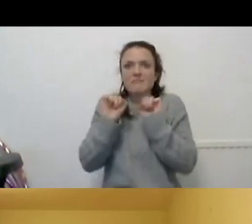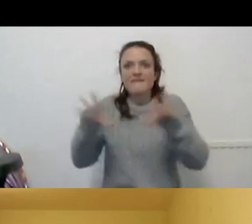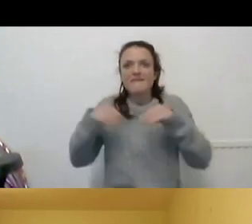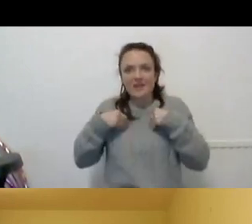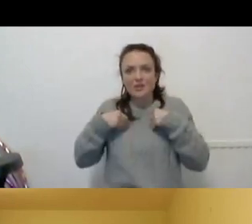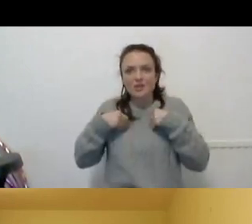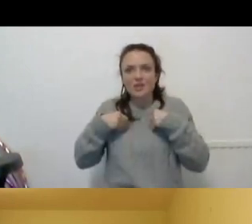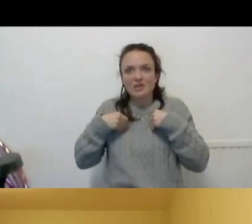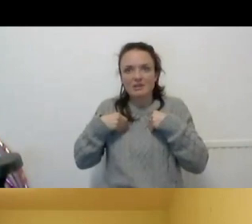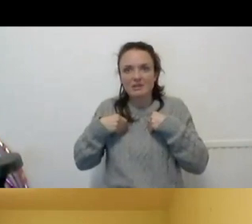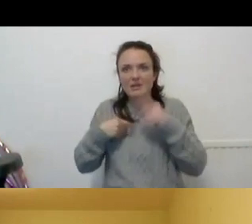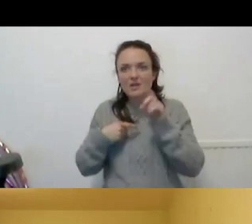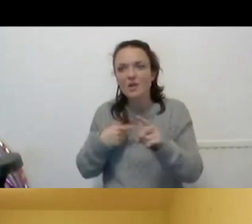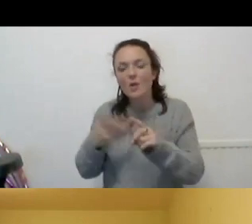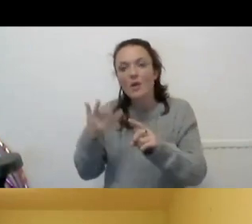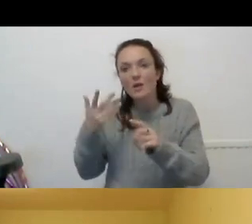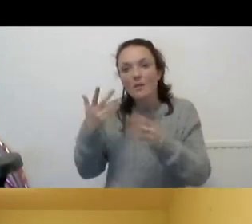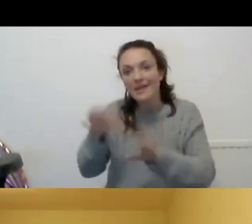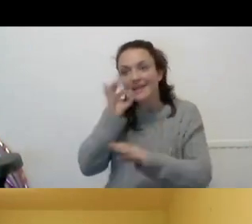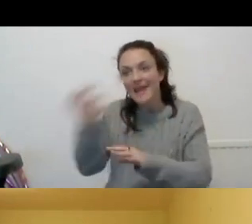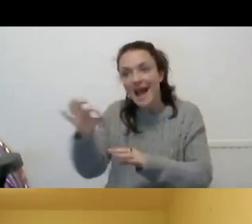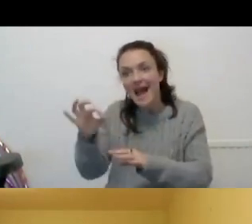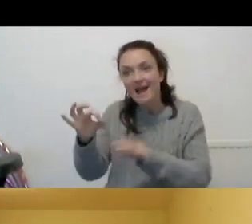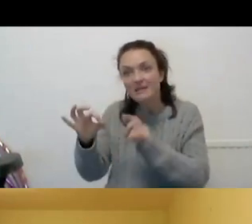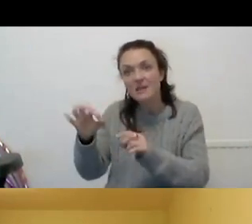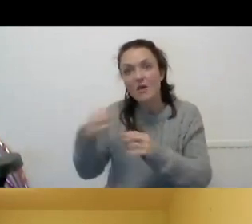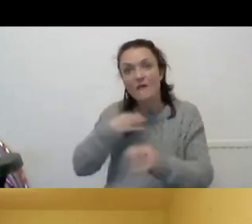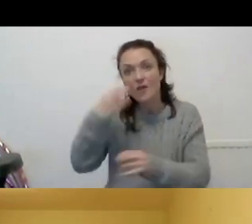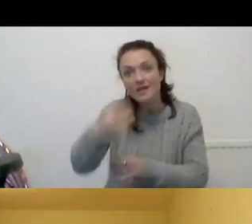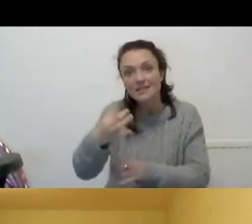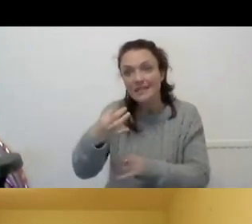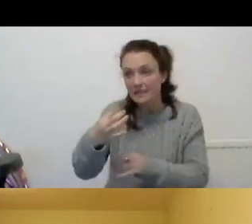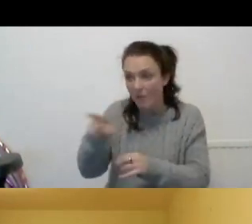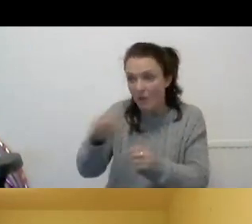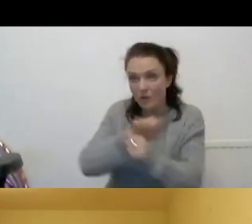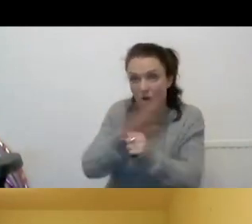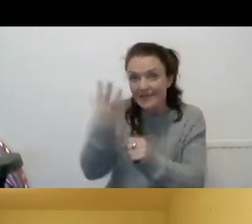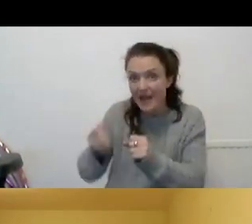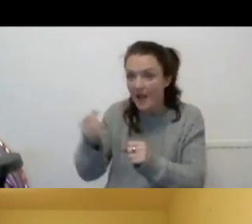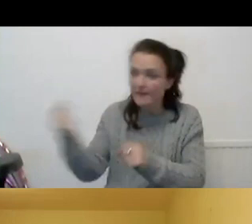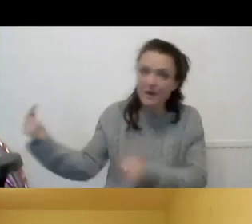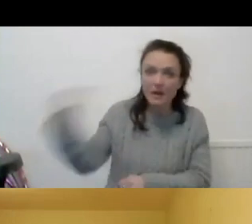any symptoms of infection. So we started the study about April, and we carried on until